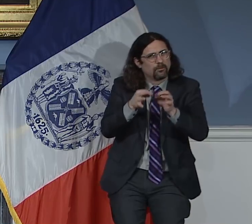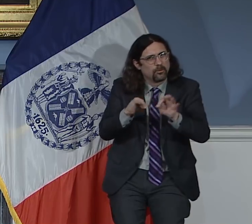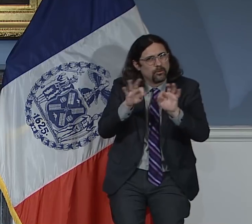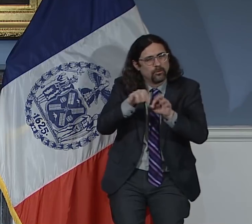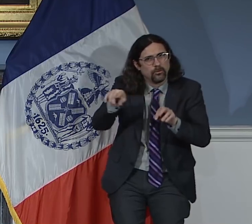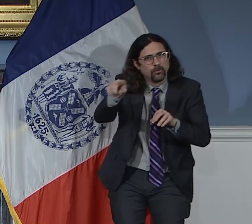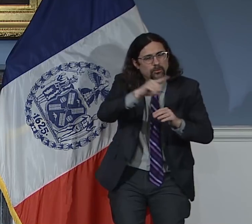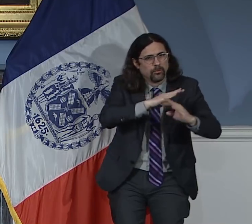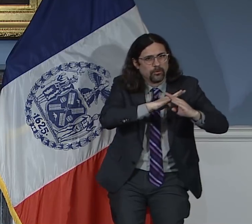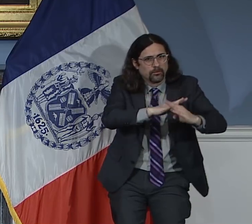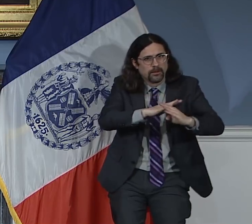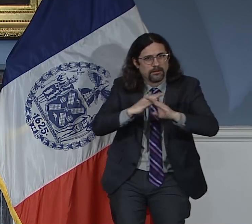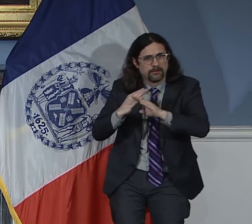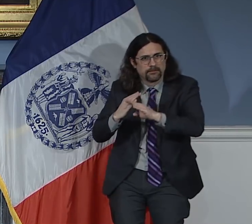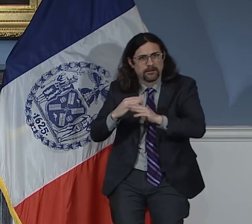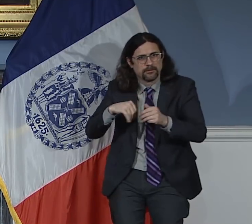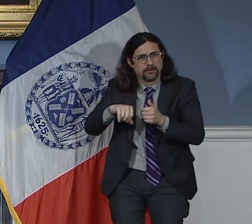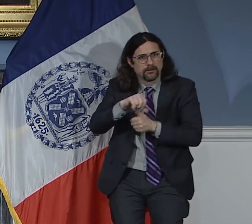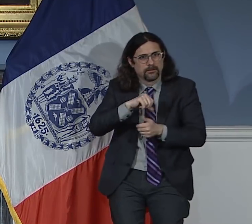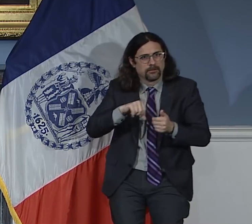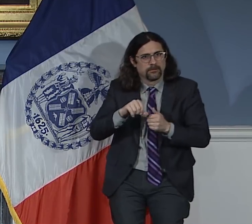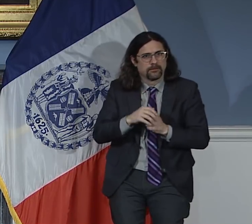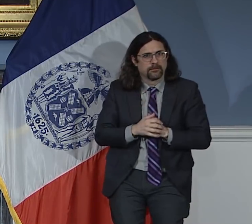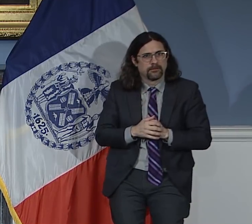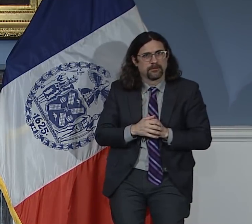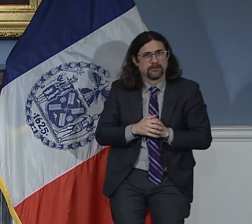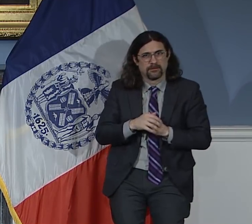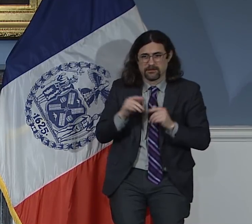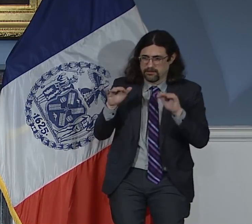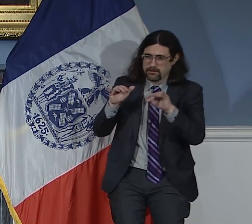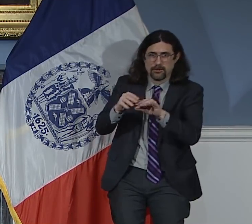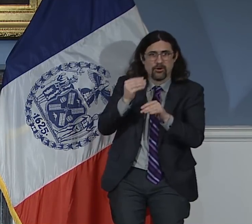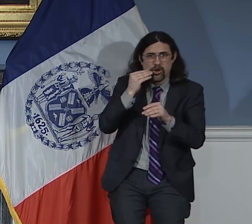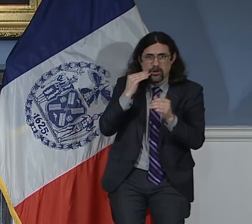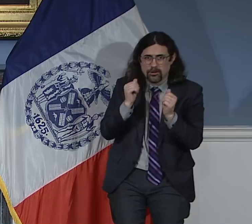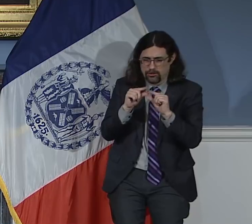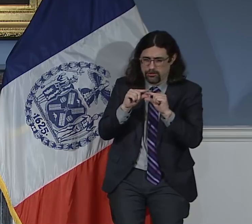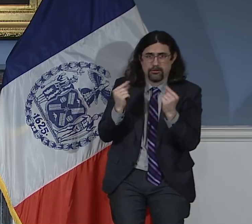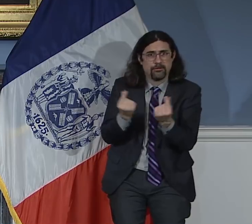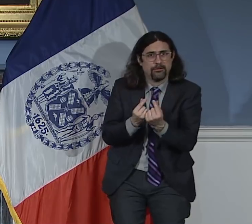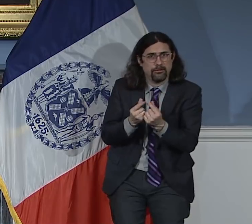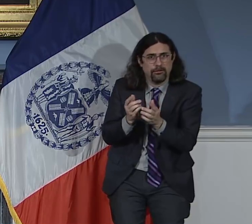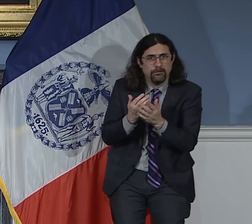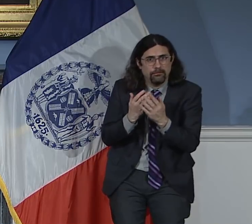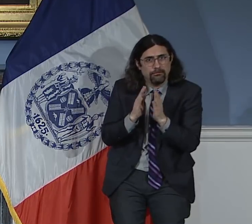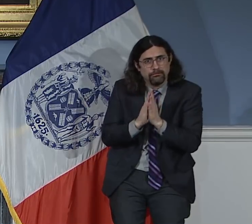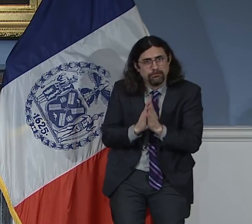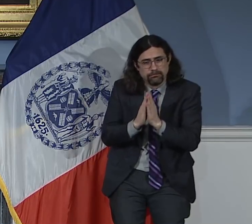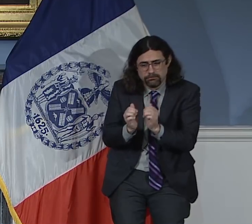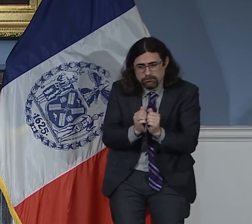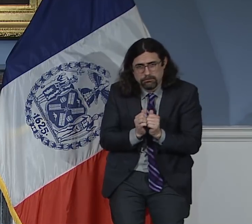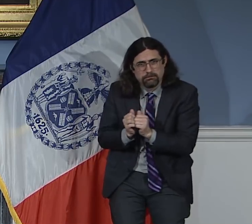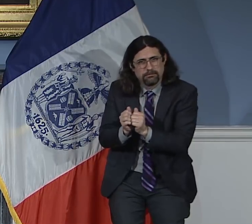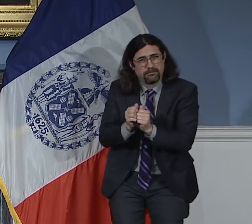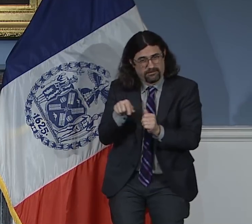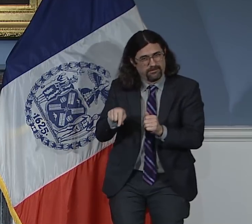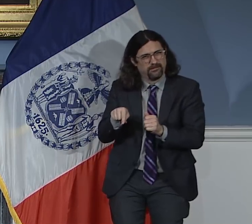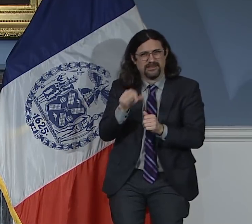RESPECT EACH OTHER. ITIS NOT HELPFUL, IT IS NOT SAFE, ITIS